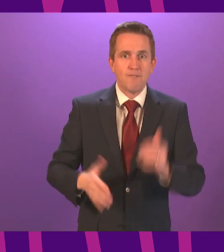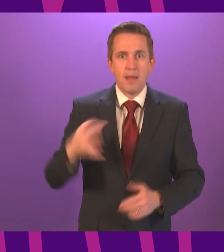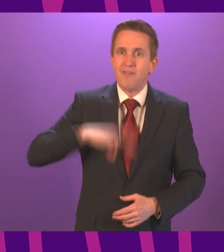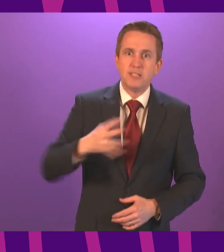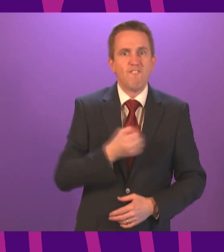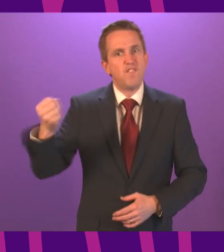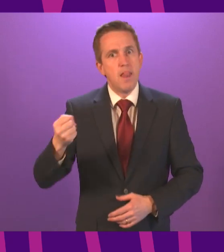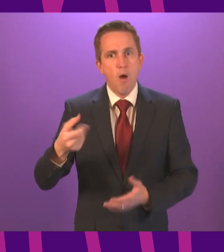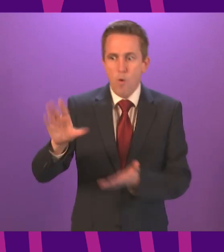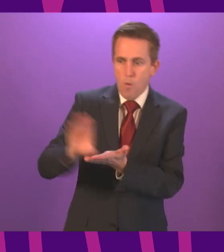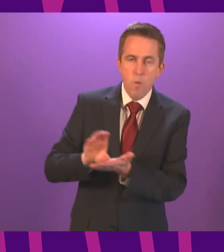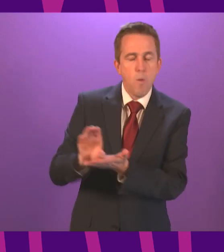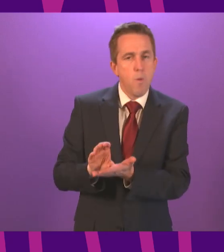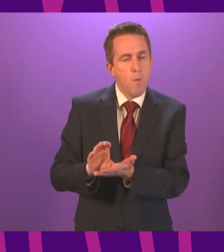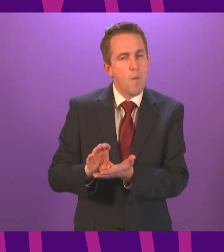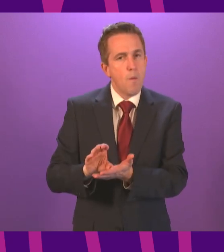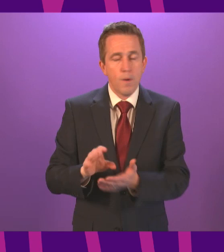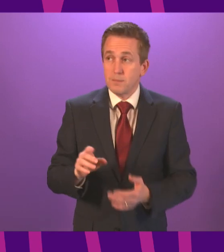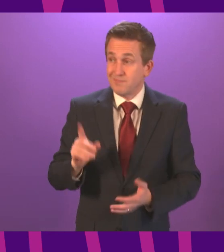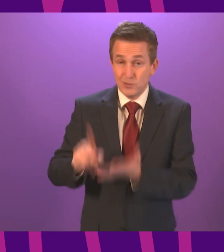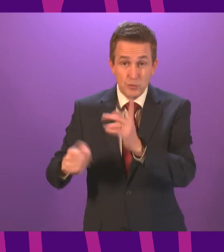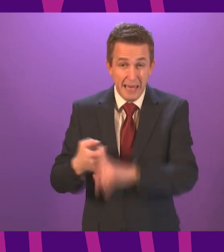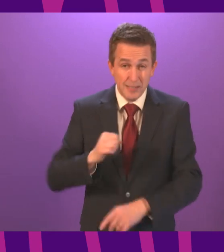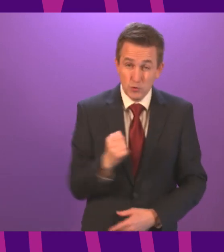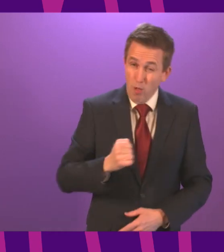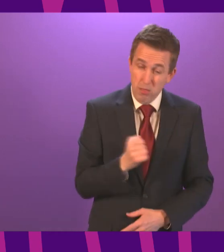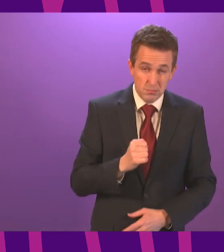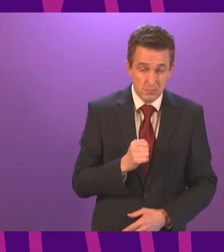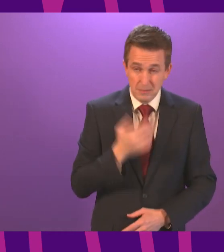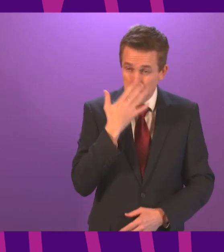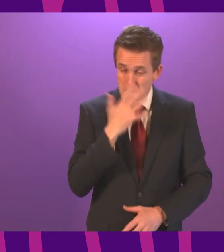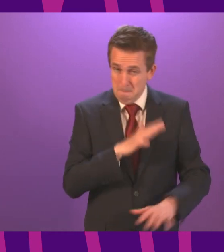both the UK and Scottish Governments has been provided. Will the First Minister commission